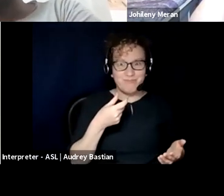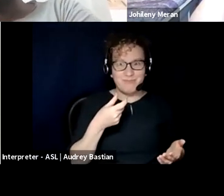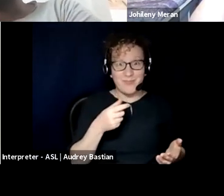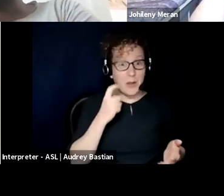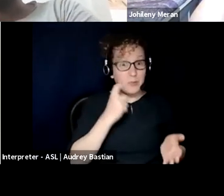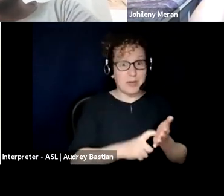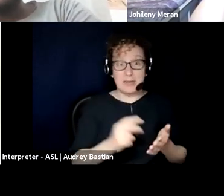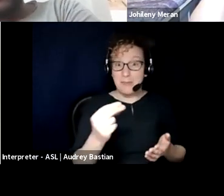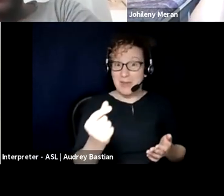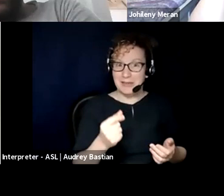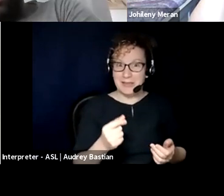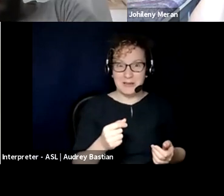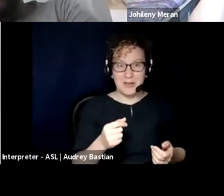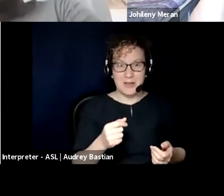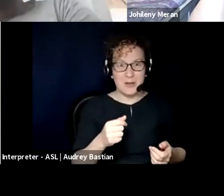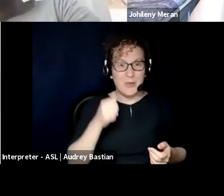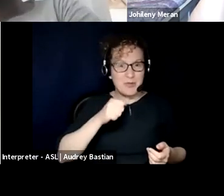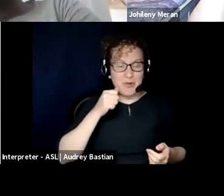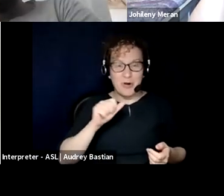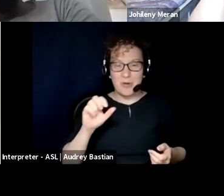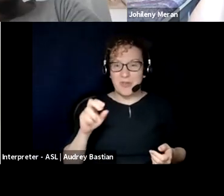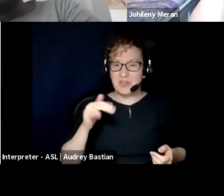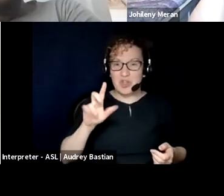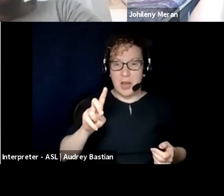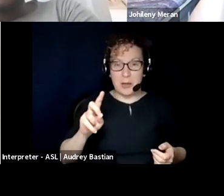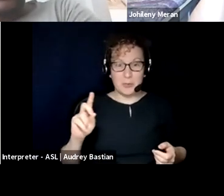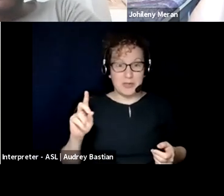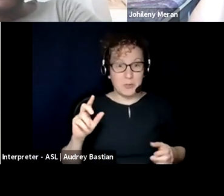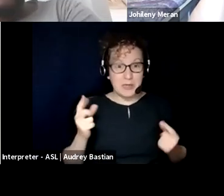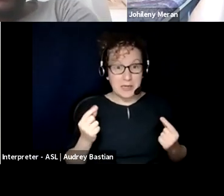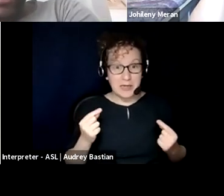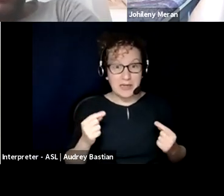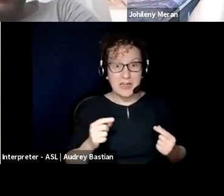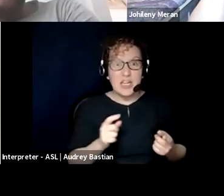immediately with this child had done. She literally Google translated the recipe to